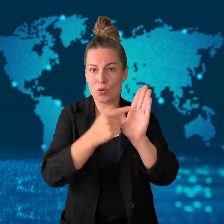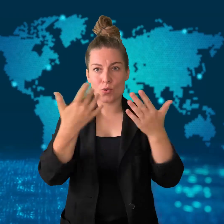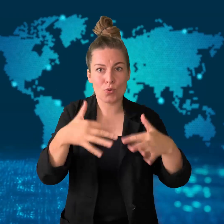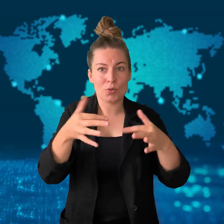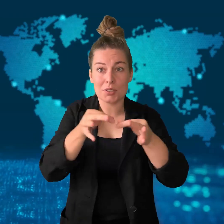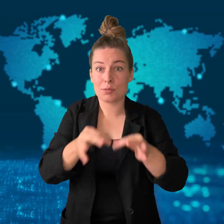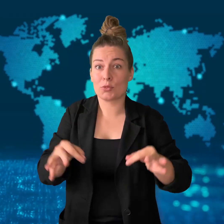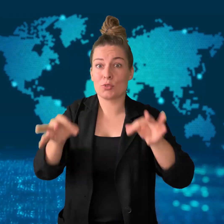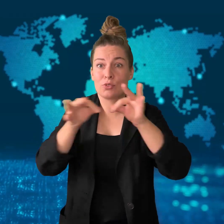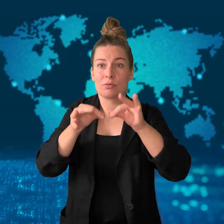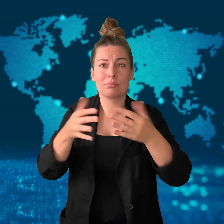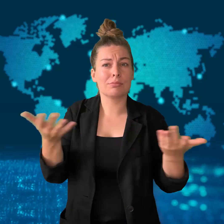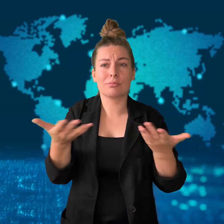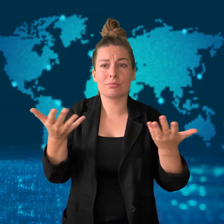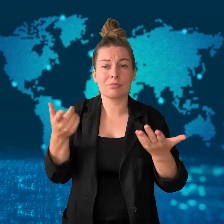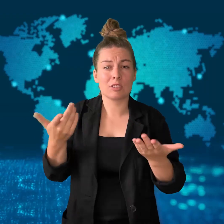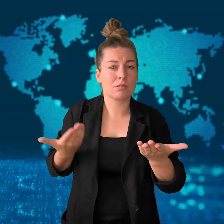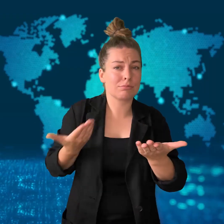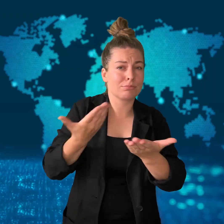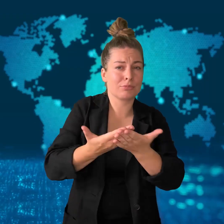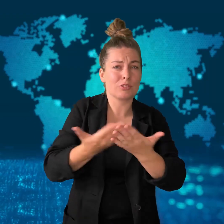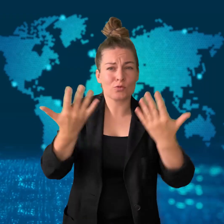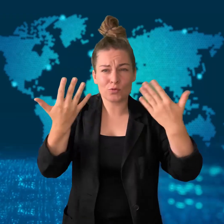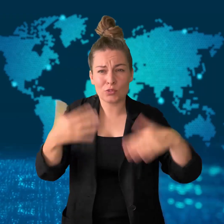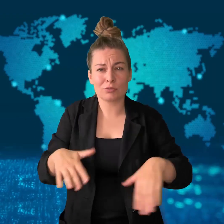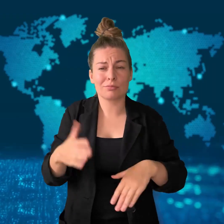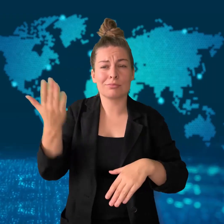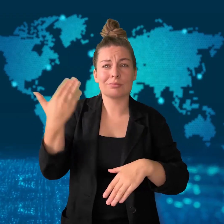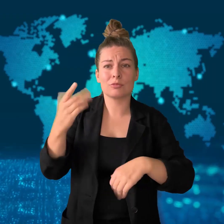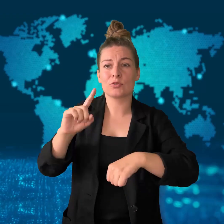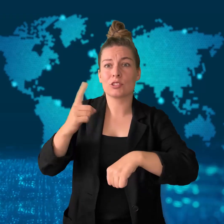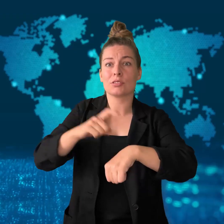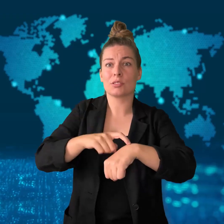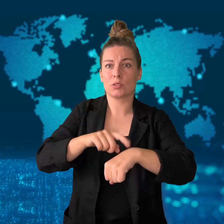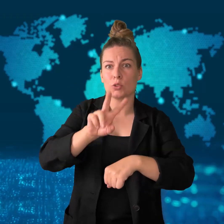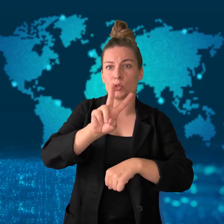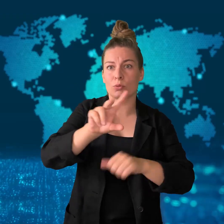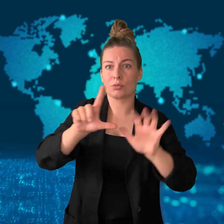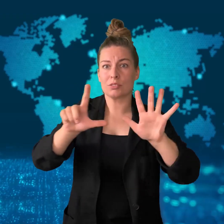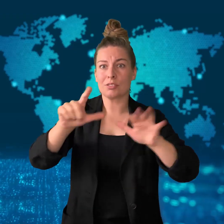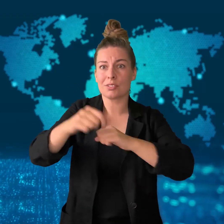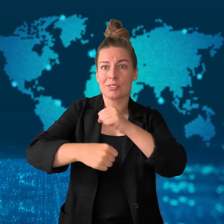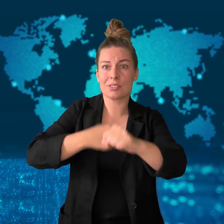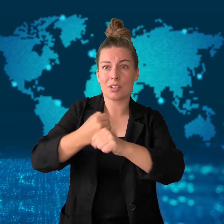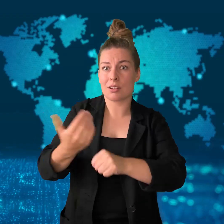Over 27 years ago, the same bill was proposed in parliament.